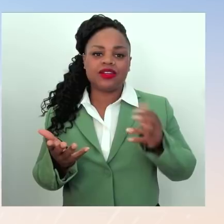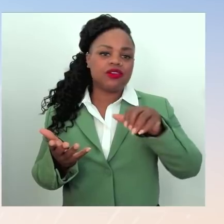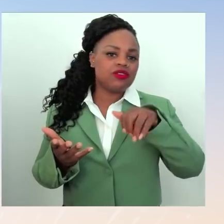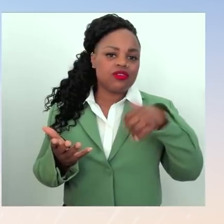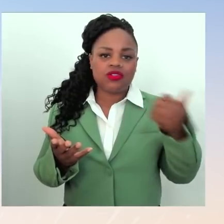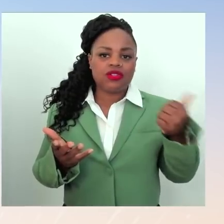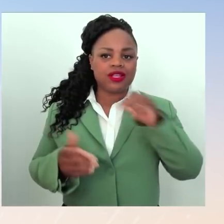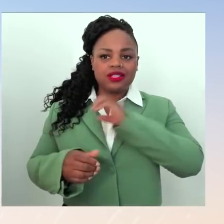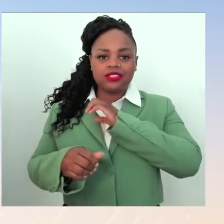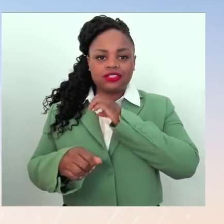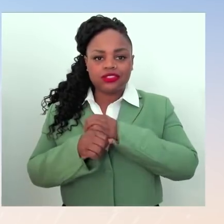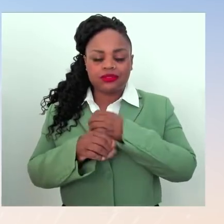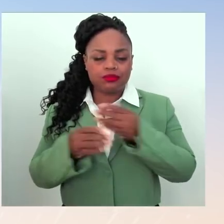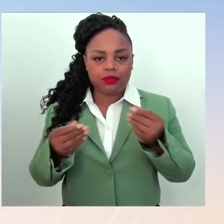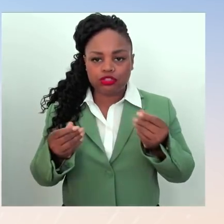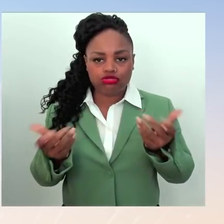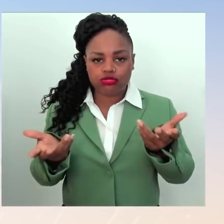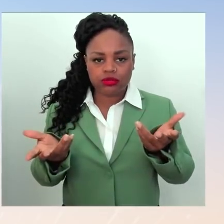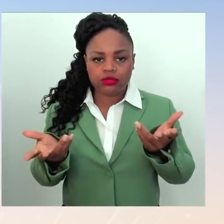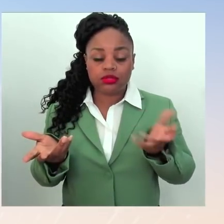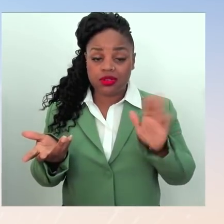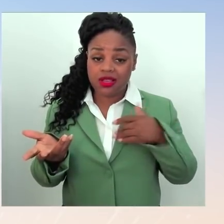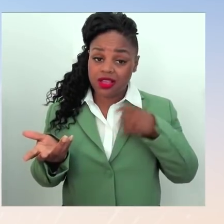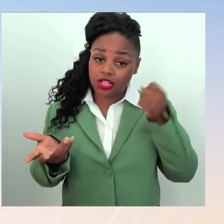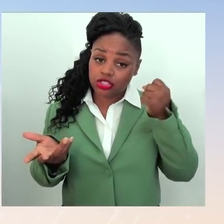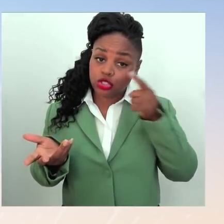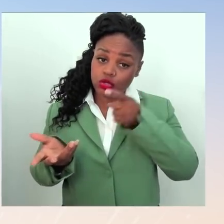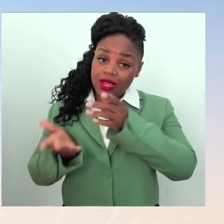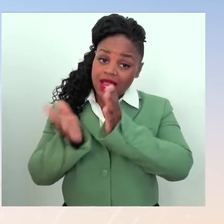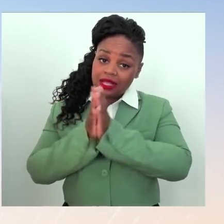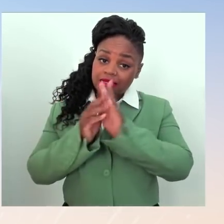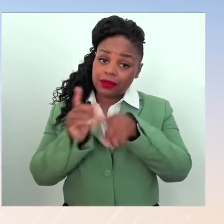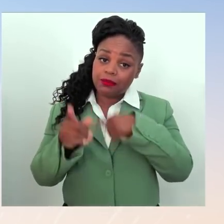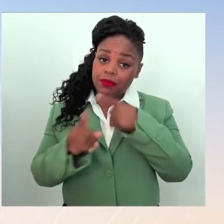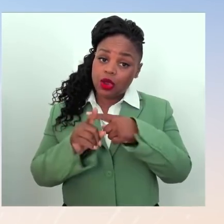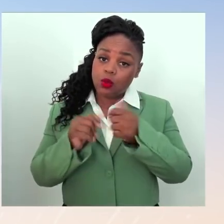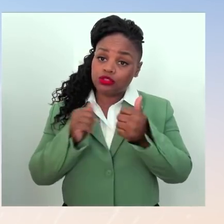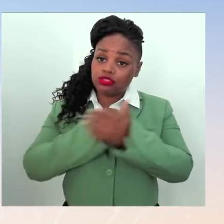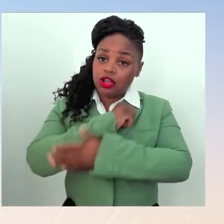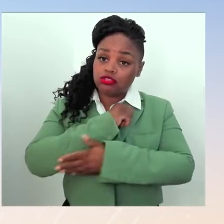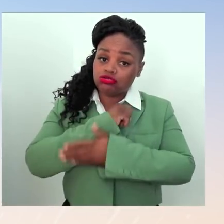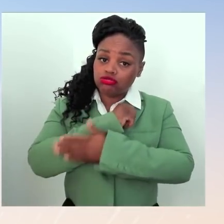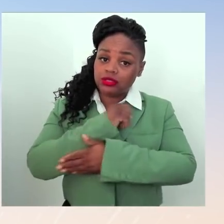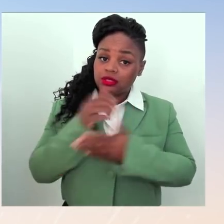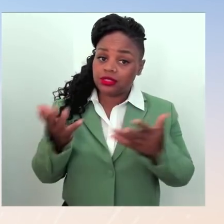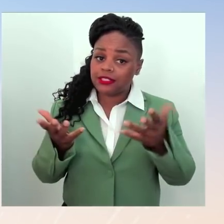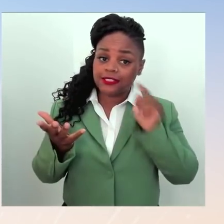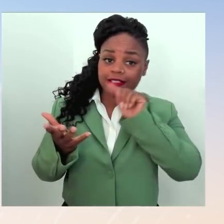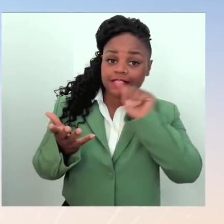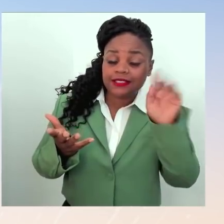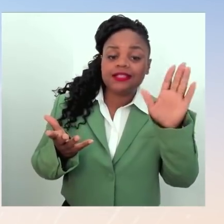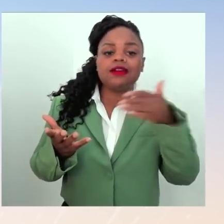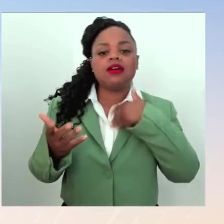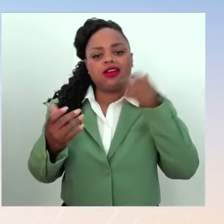you're asking which countries here and where are we having those conversations. I understand those questions. I just can't get into more specific details from here because it wouldn't be constructive to our efforts